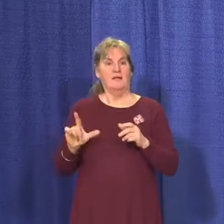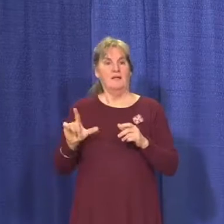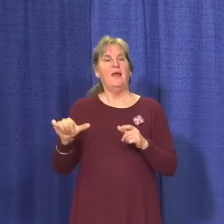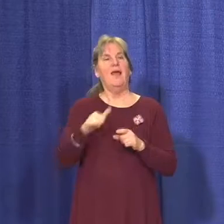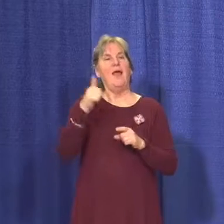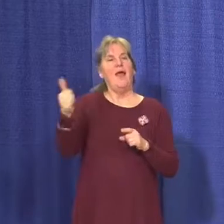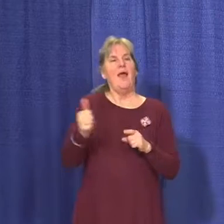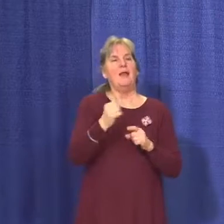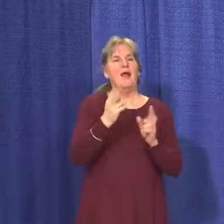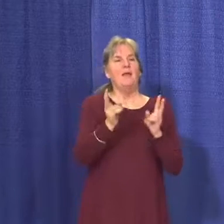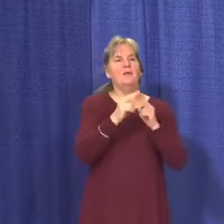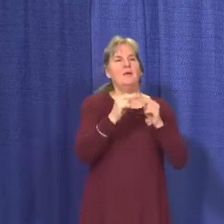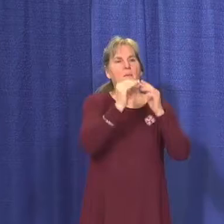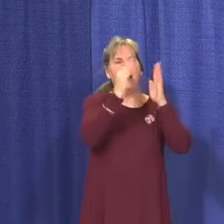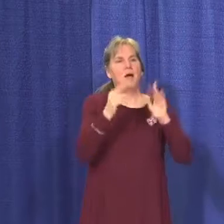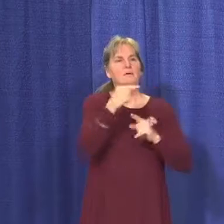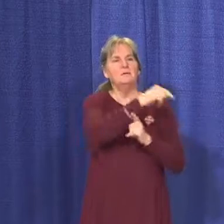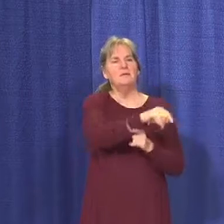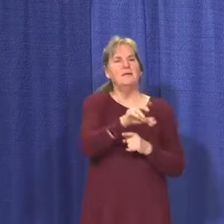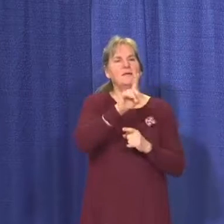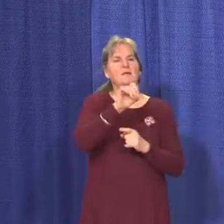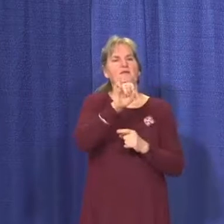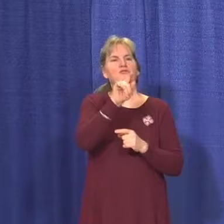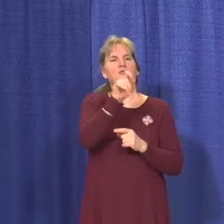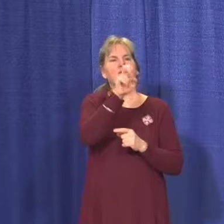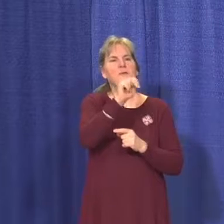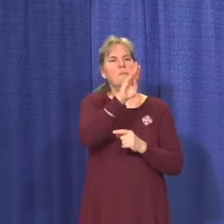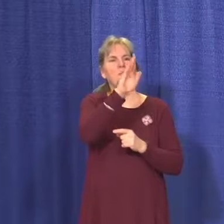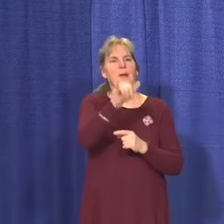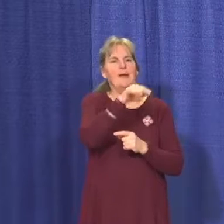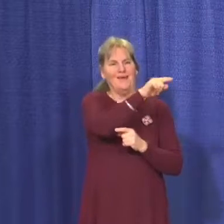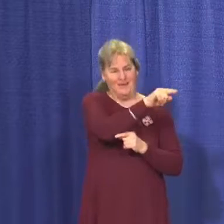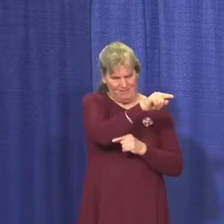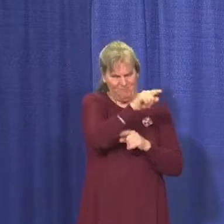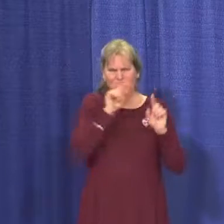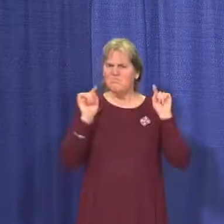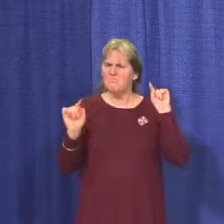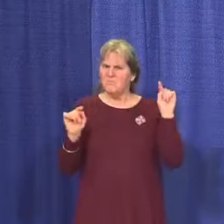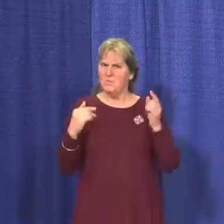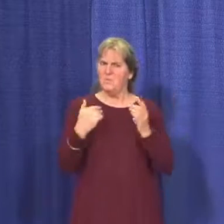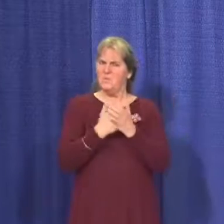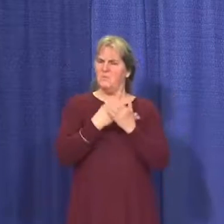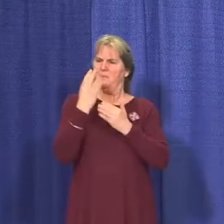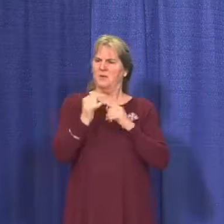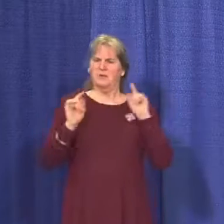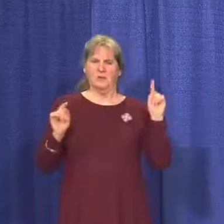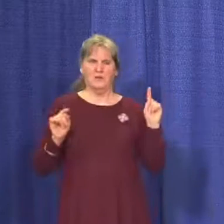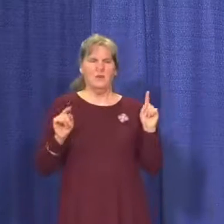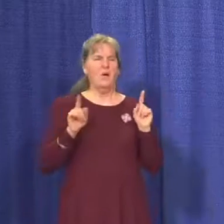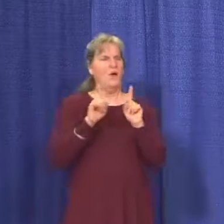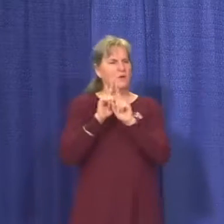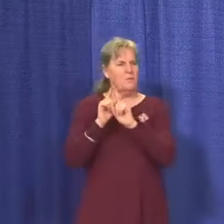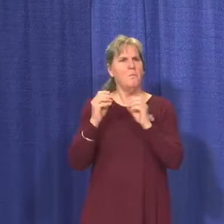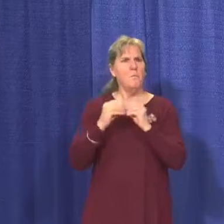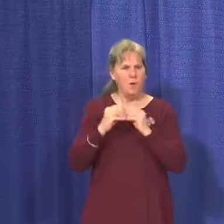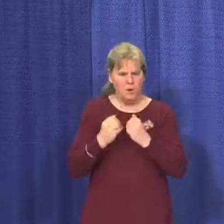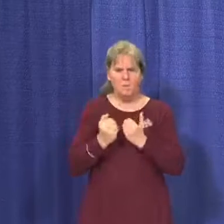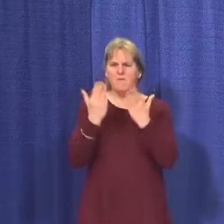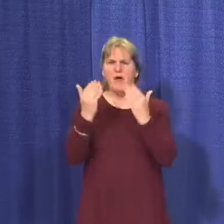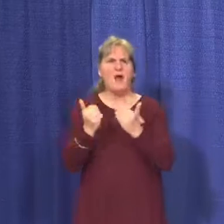We will work towards goals of aging in place, increasing the number of accessible dwellings in Yukon Housing Corporation's